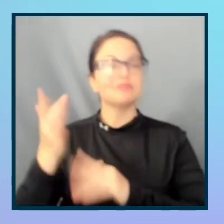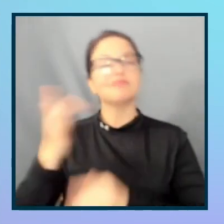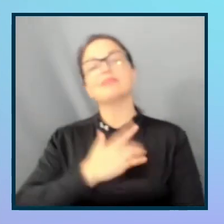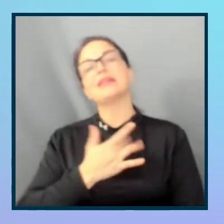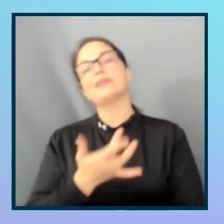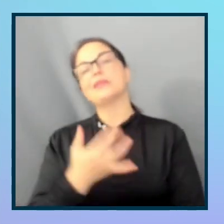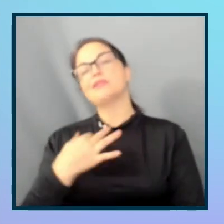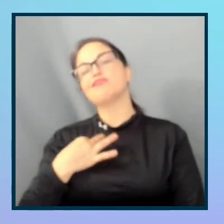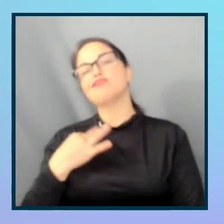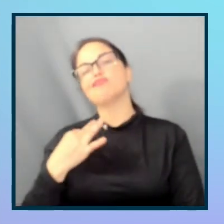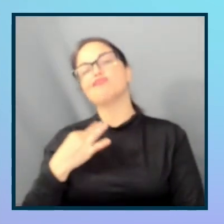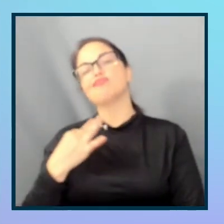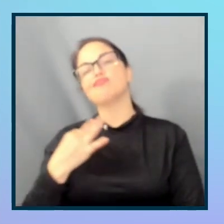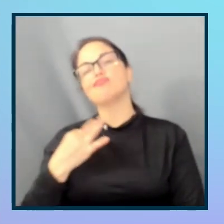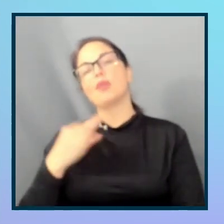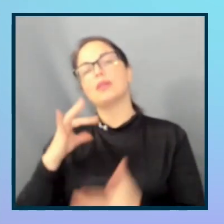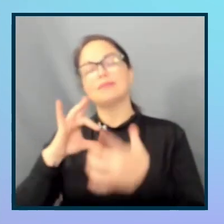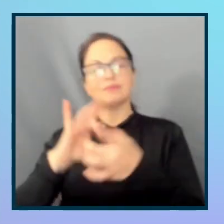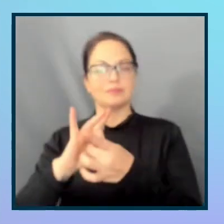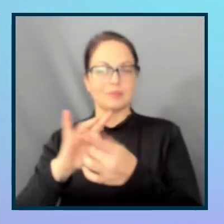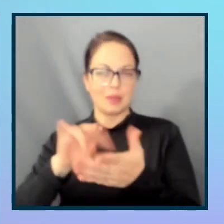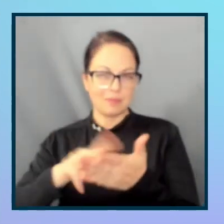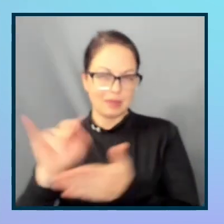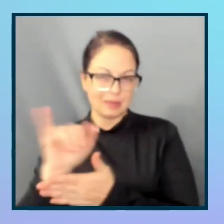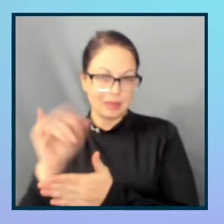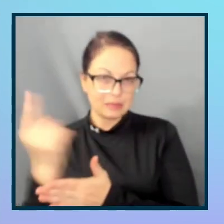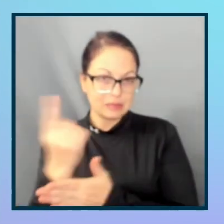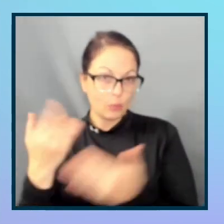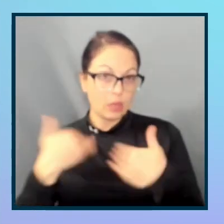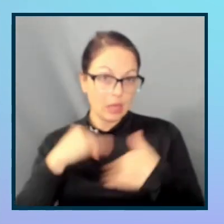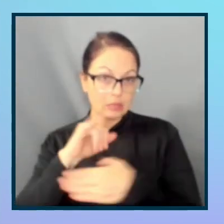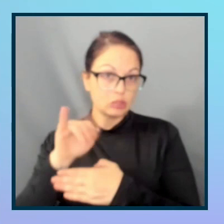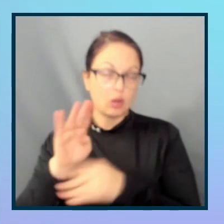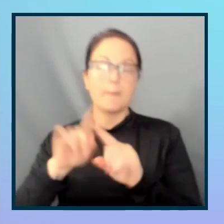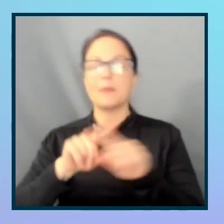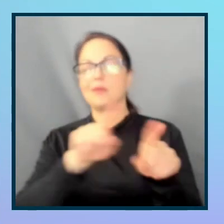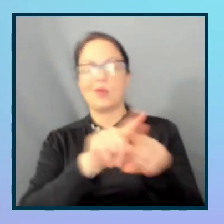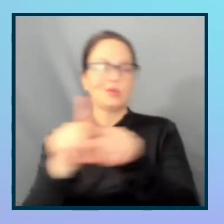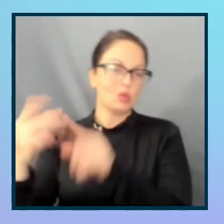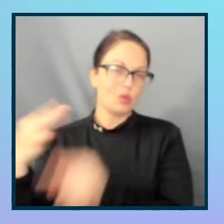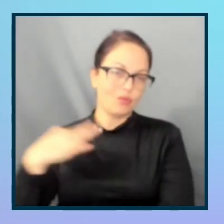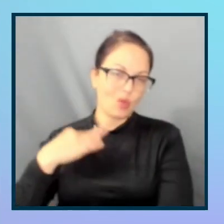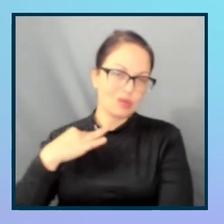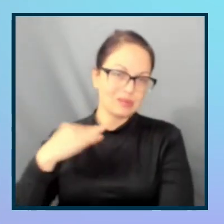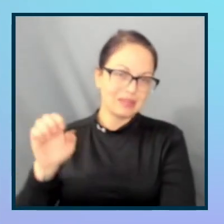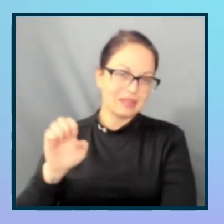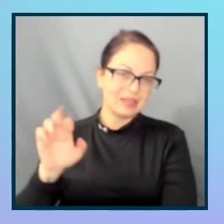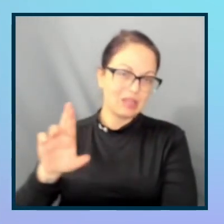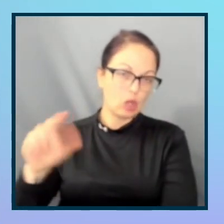It's like someone has a job, but they're also volunteering for ERG. So if you're gonna make your ERG successful,